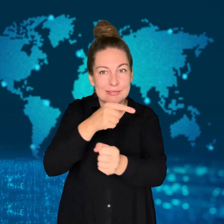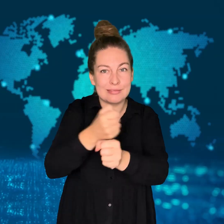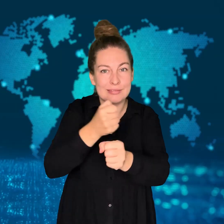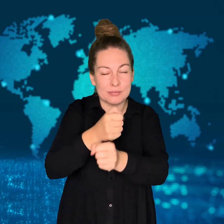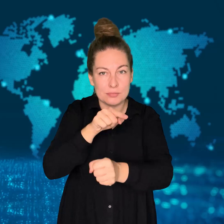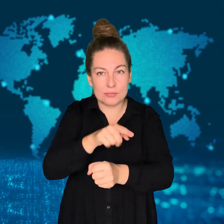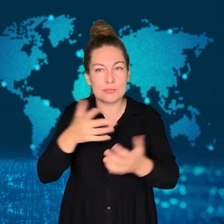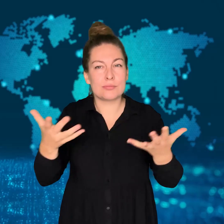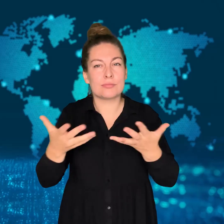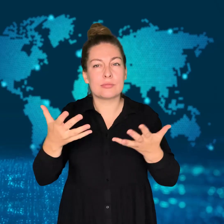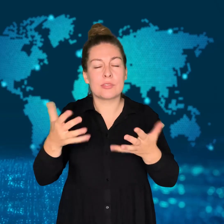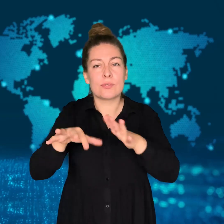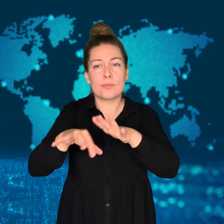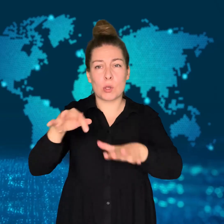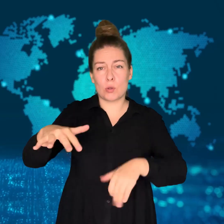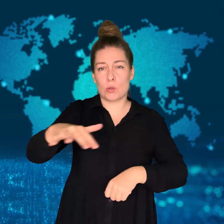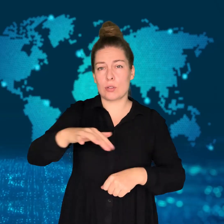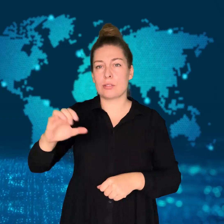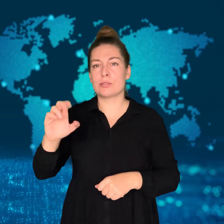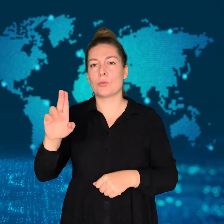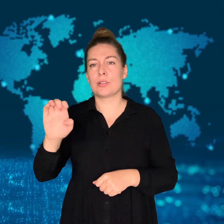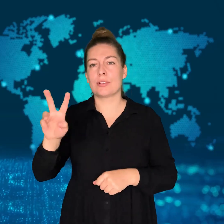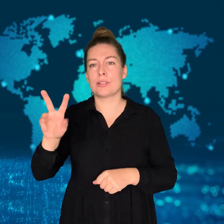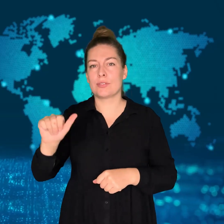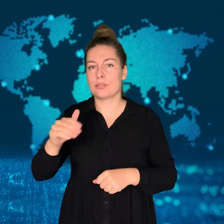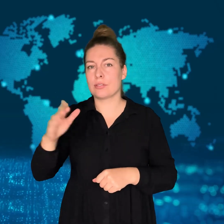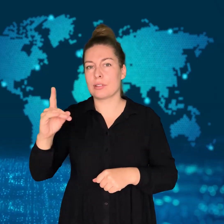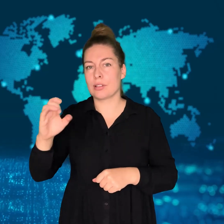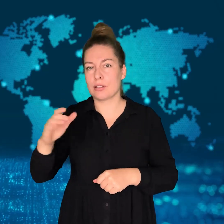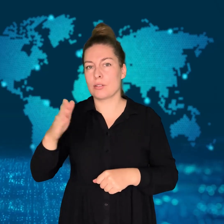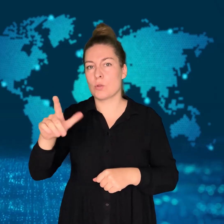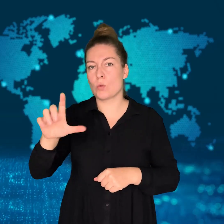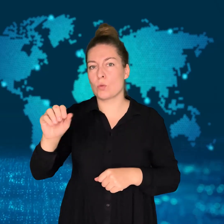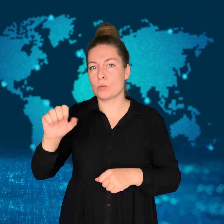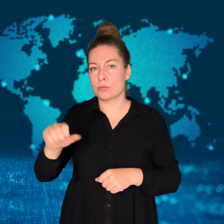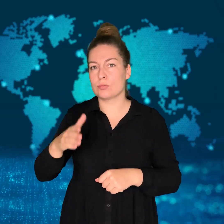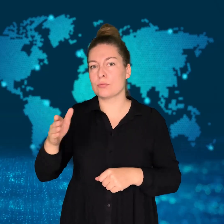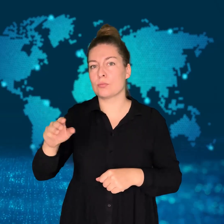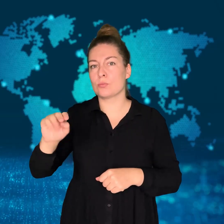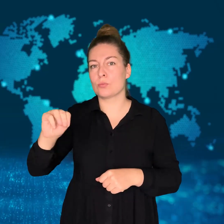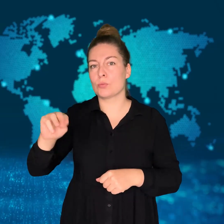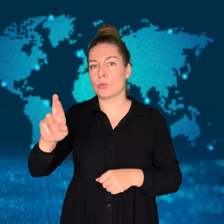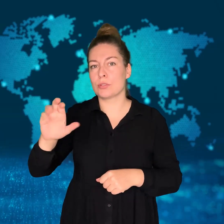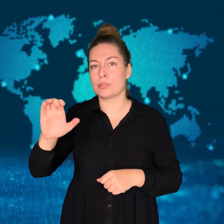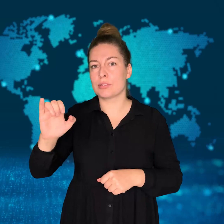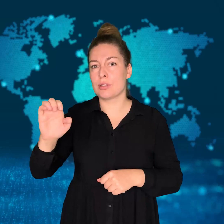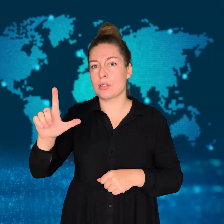in Cueva de los Murciélagos, which is called "the Cave of the Bats".